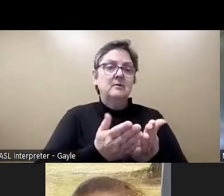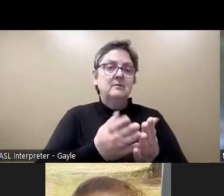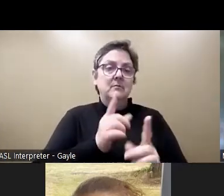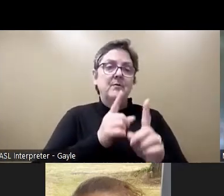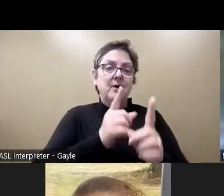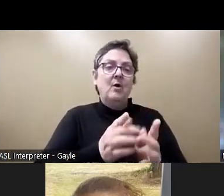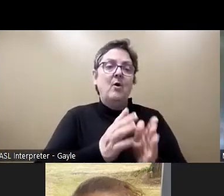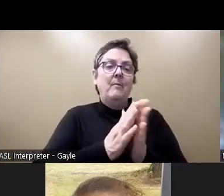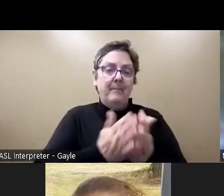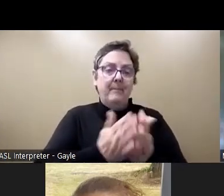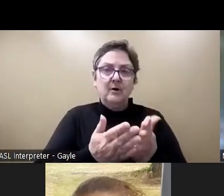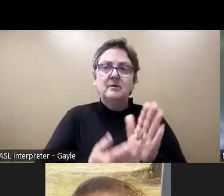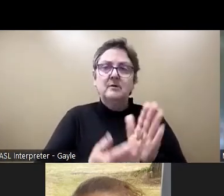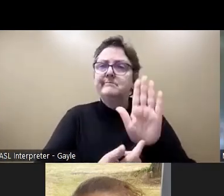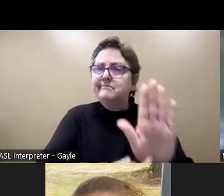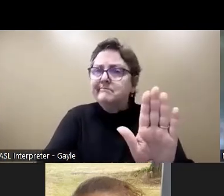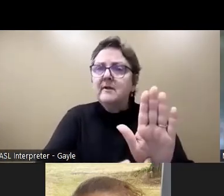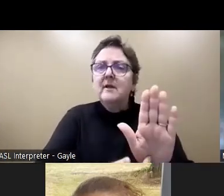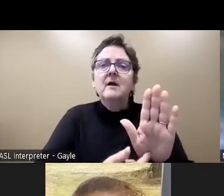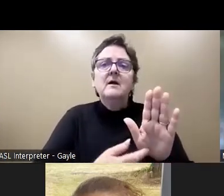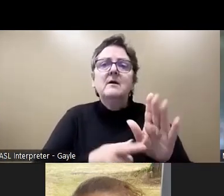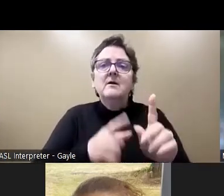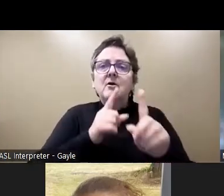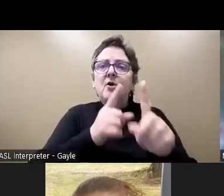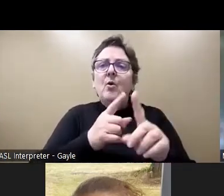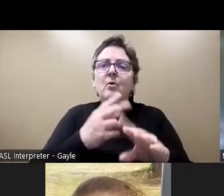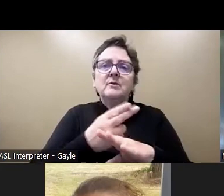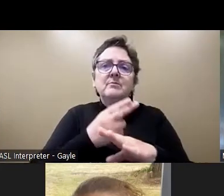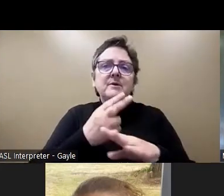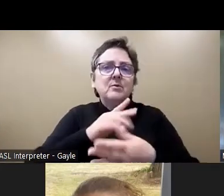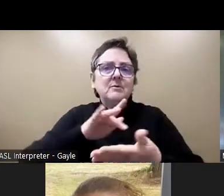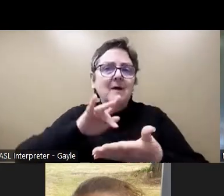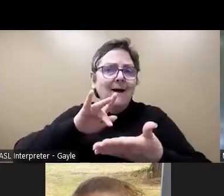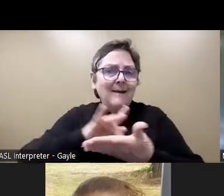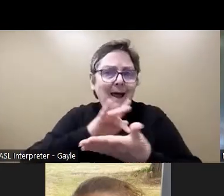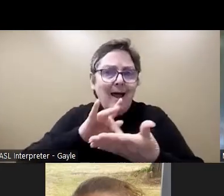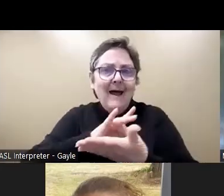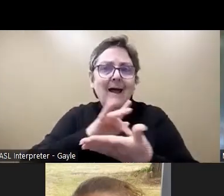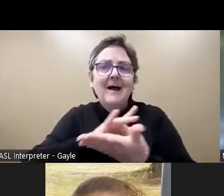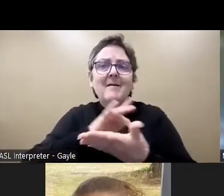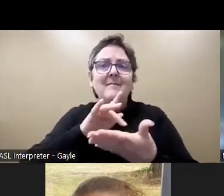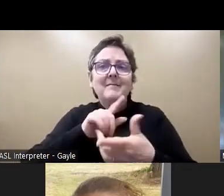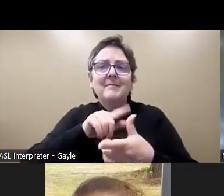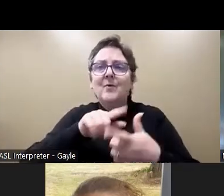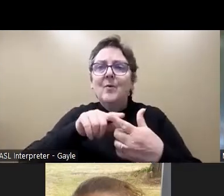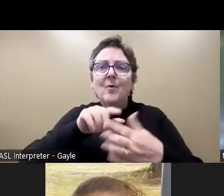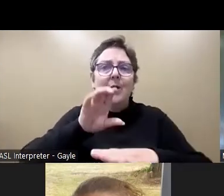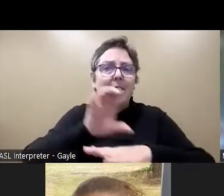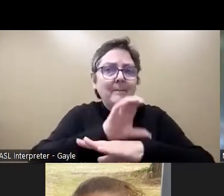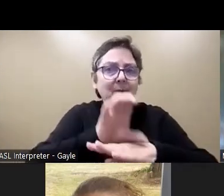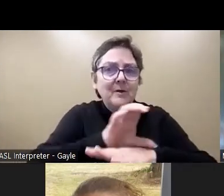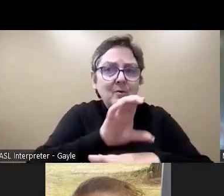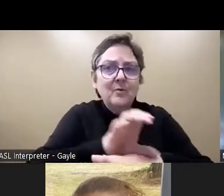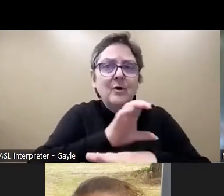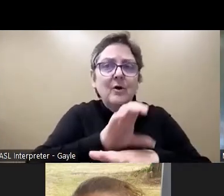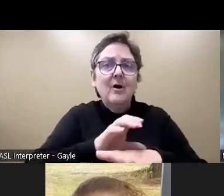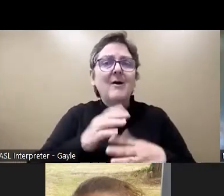let's say, on a tablet or a PC or by web browser. We had that video and we're able to repurpose it